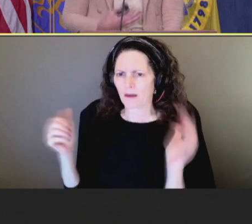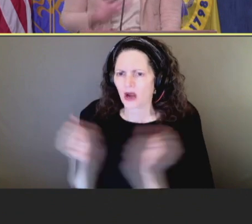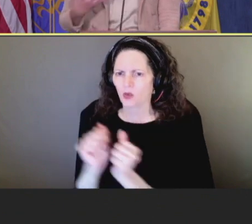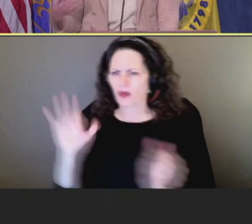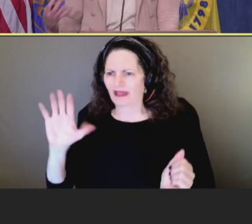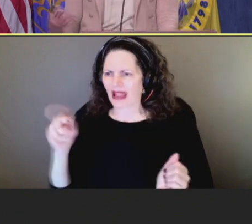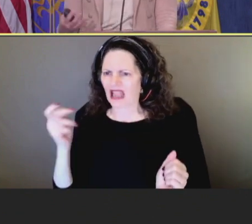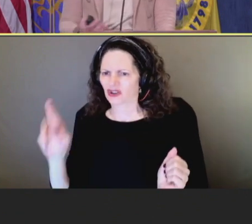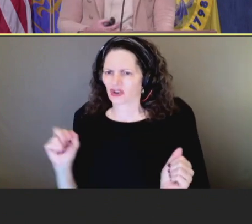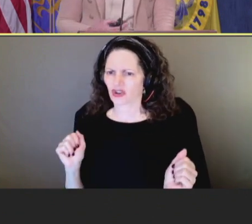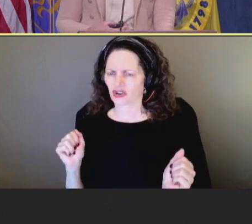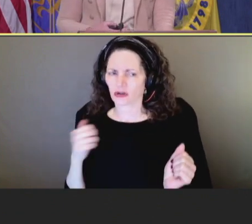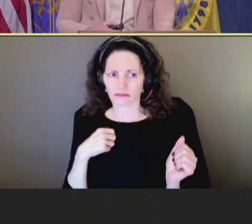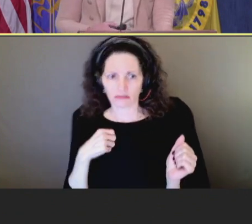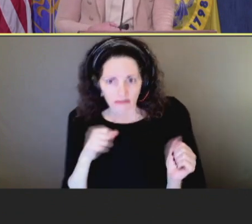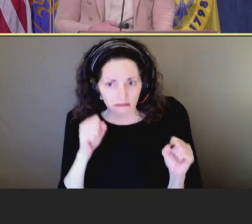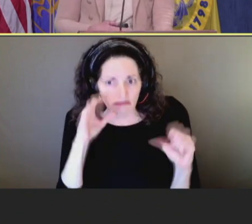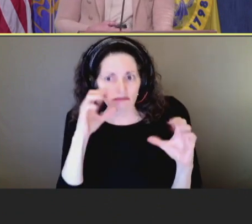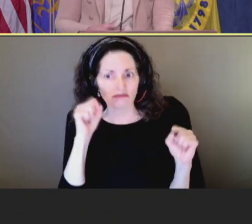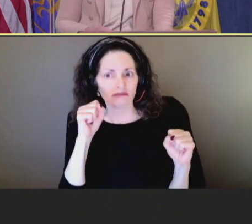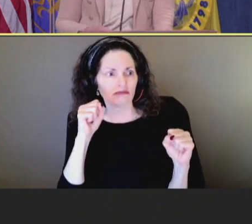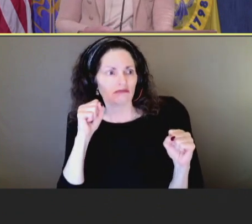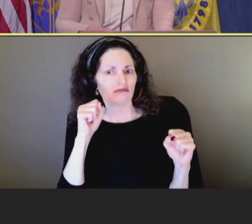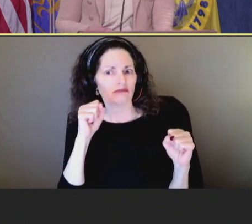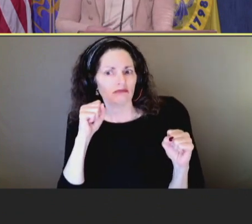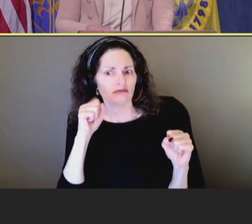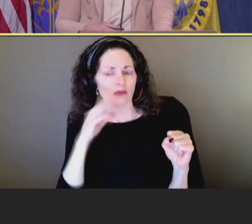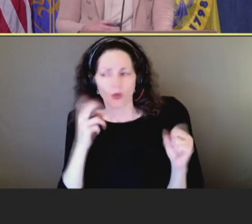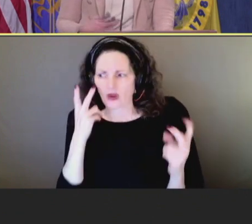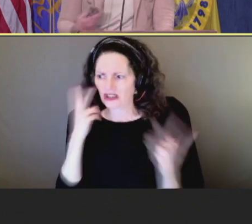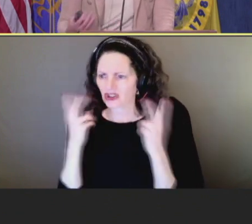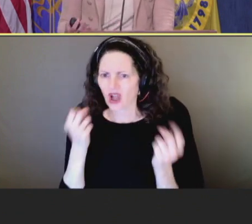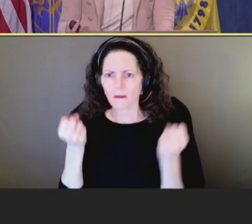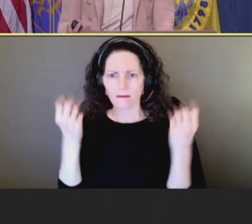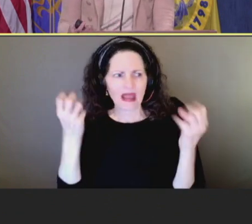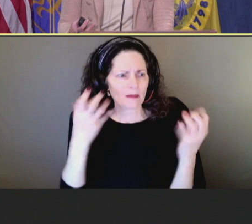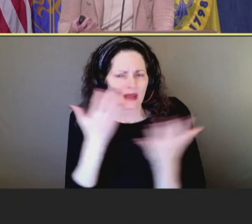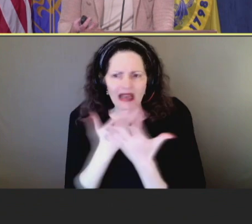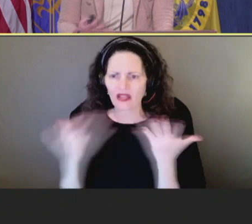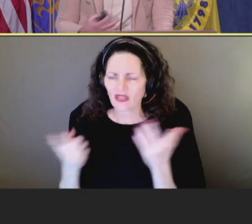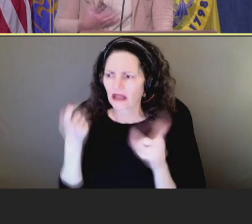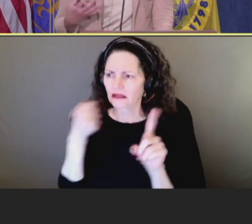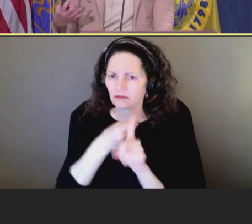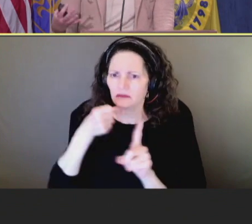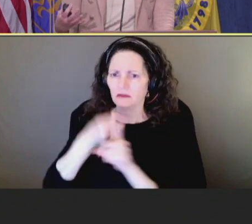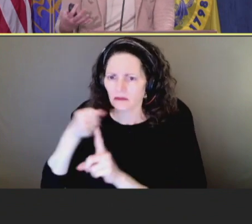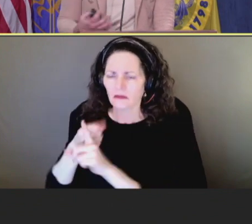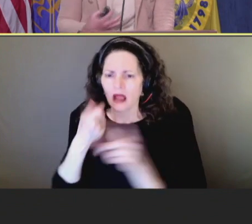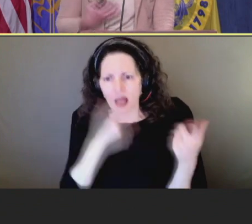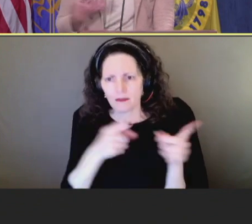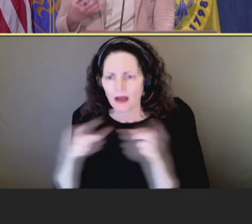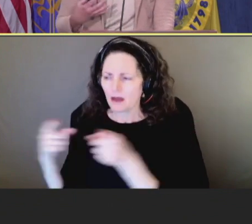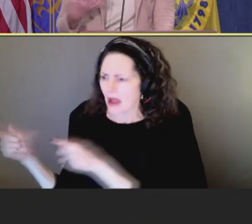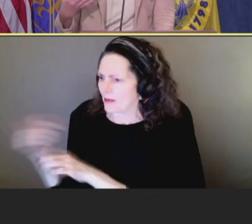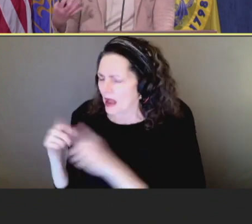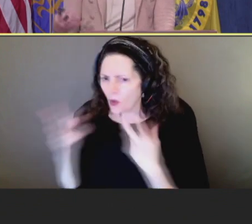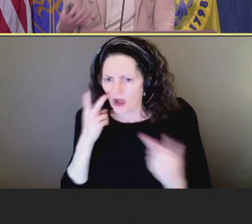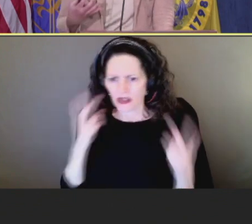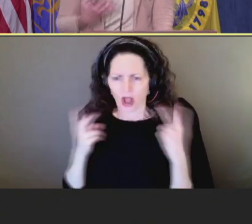the pipeline being streamlined. We saw the FDA working to lay out the endpoints to work with